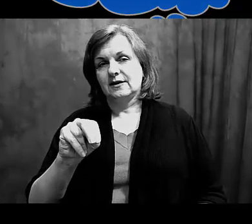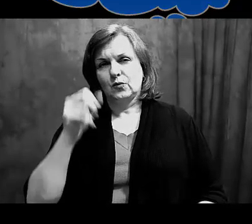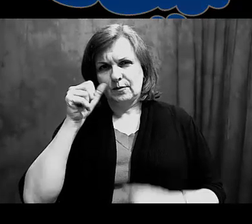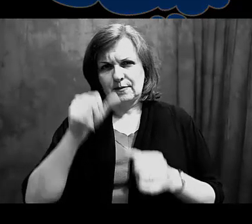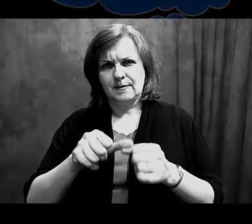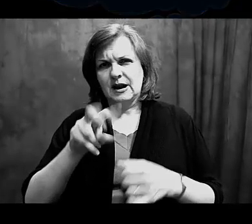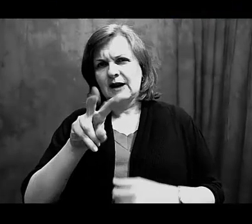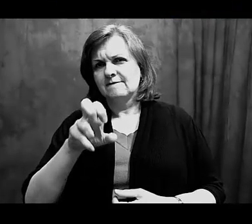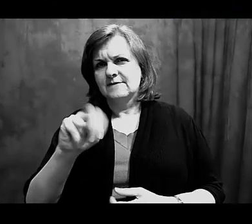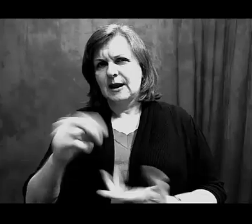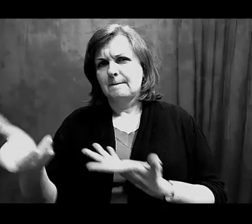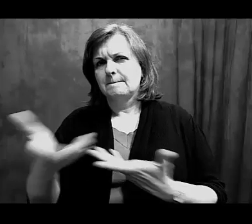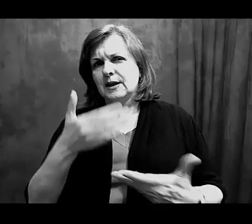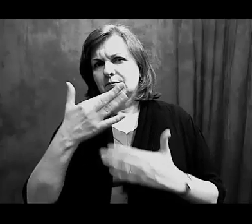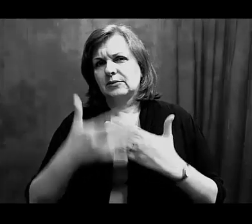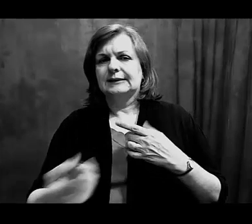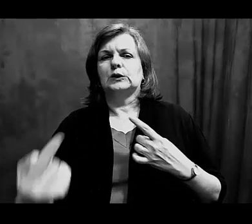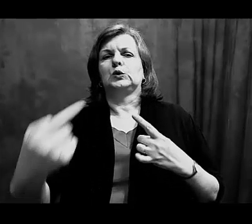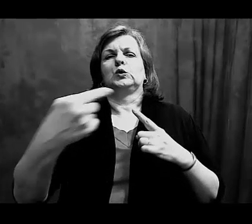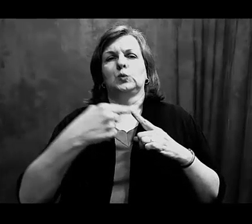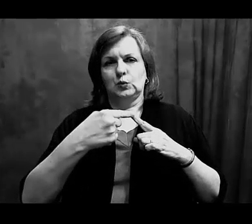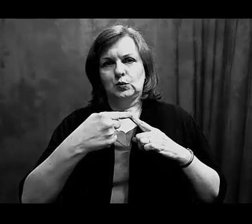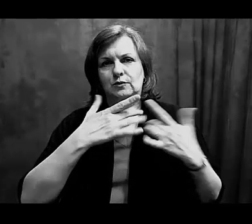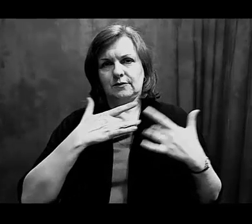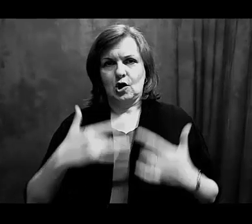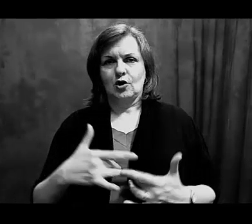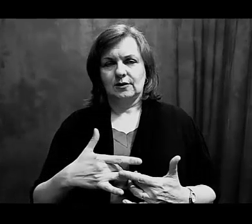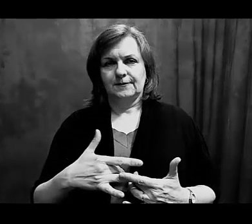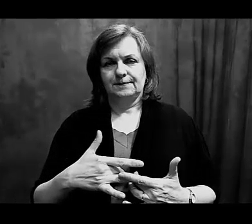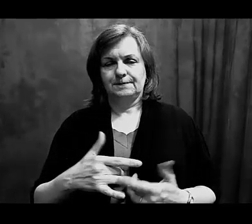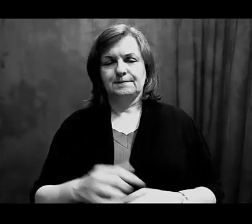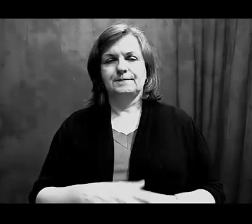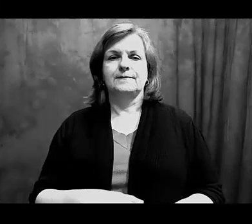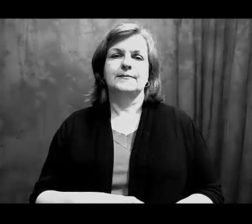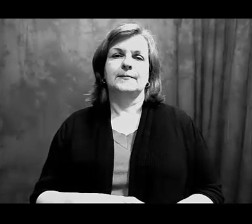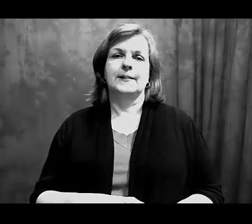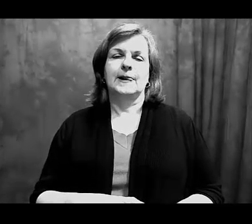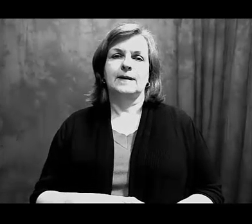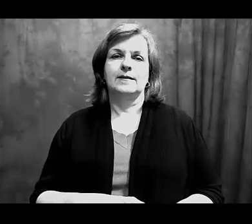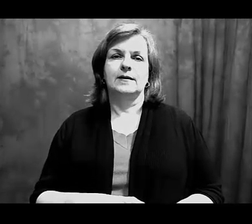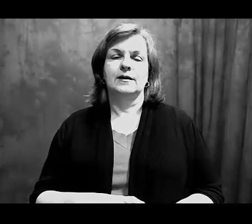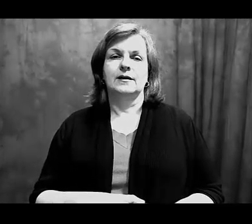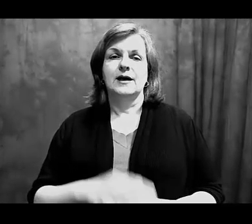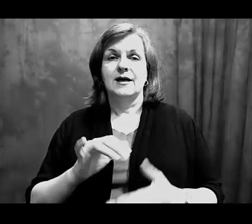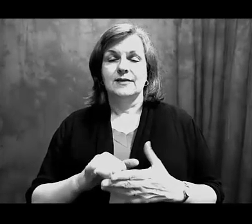in particular from the right ventricle